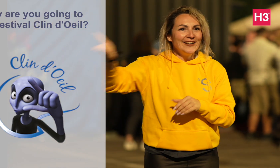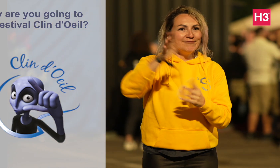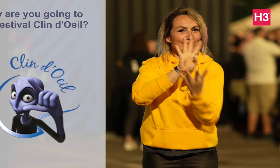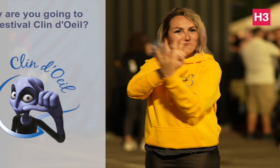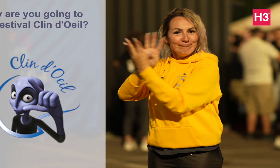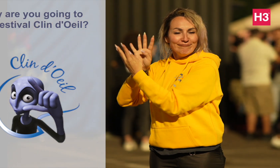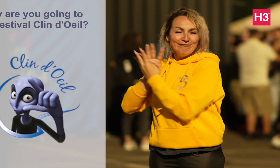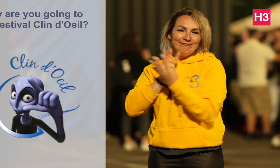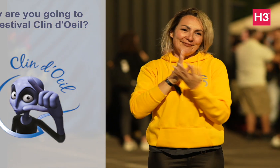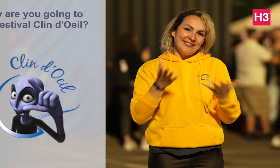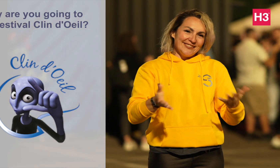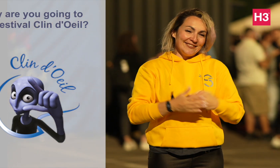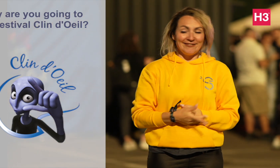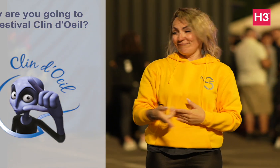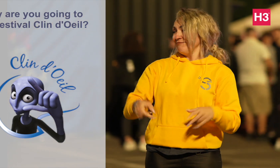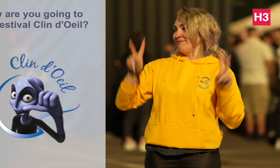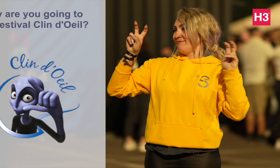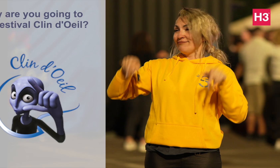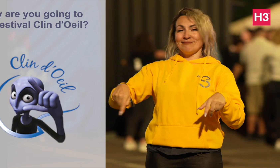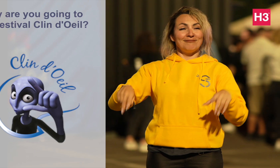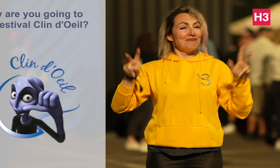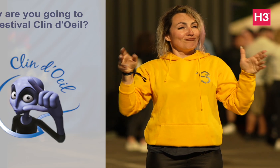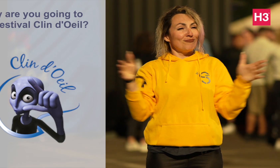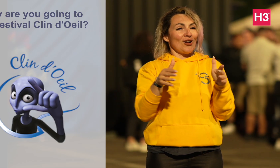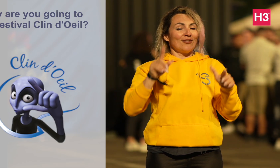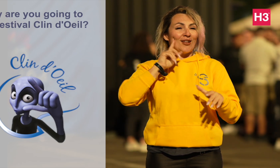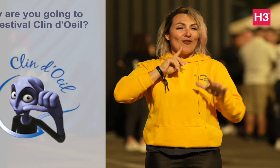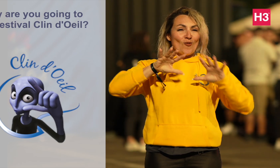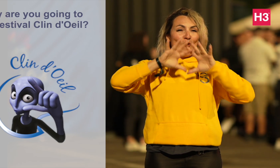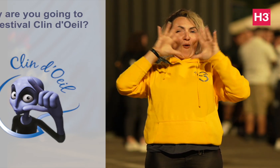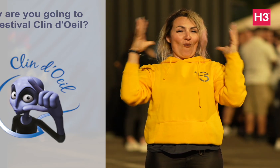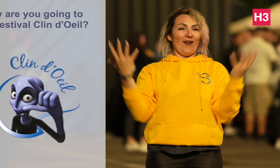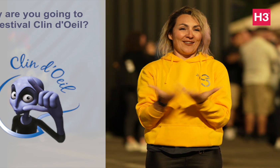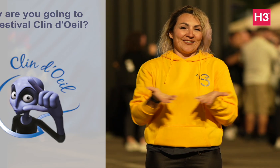and familiar faces. It really is a small Deaf world here!